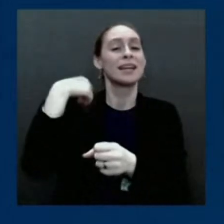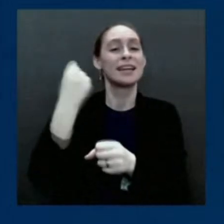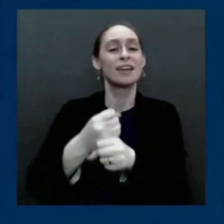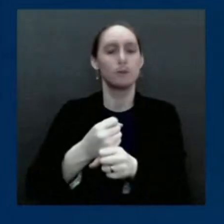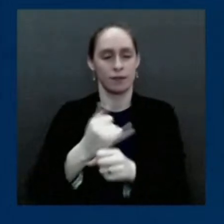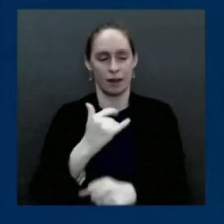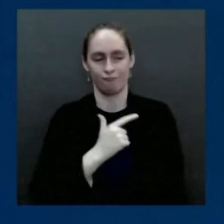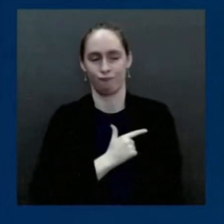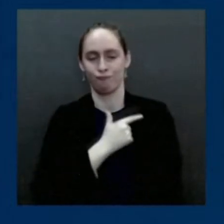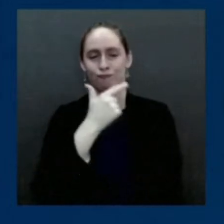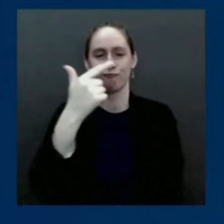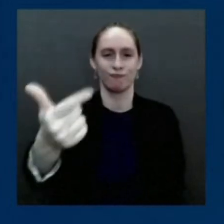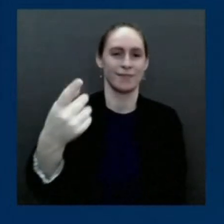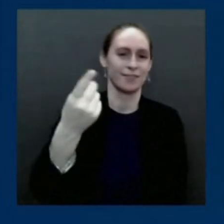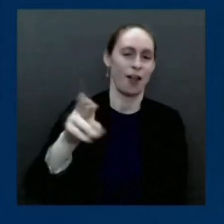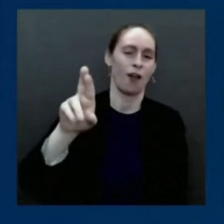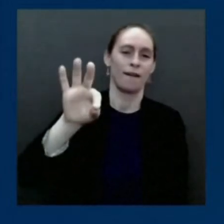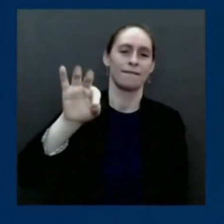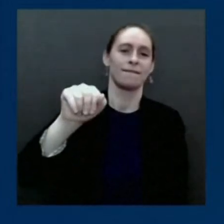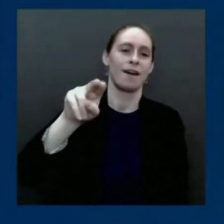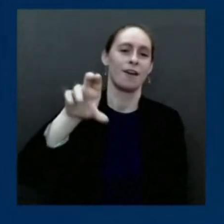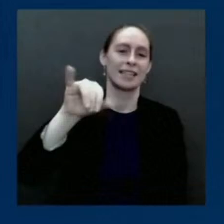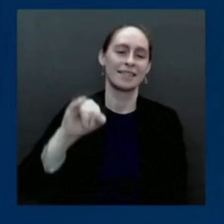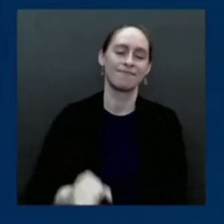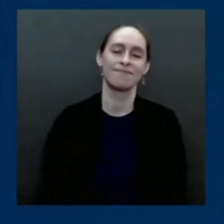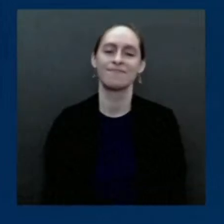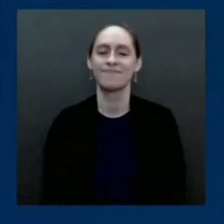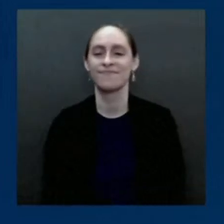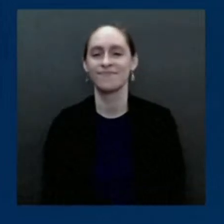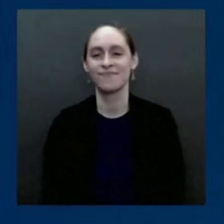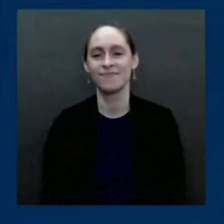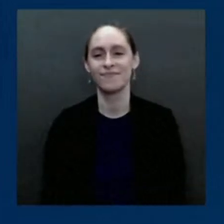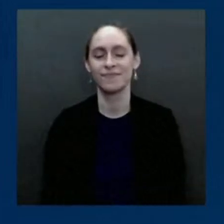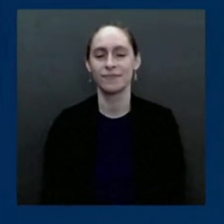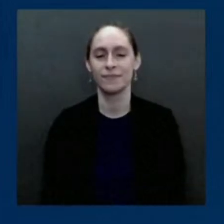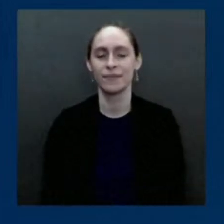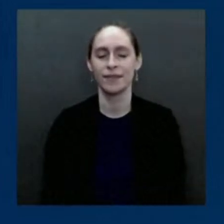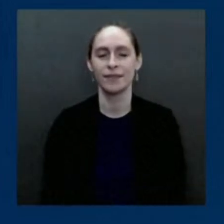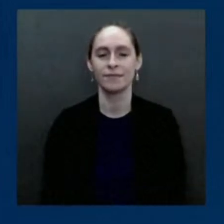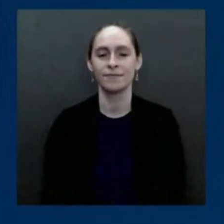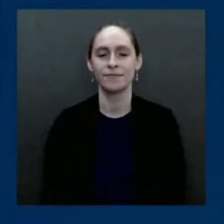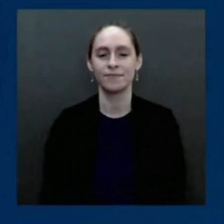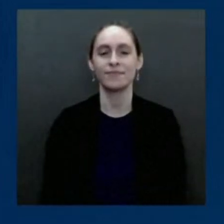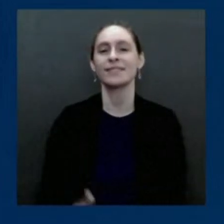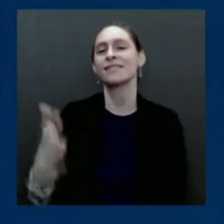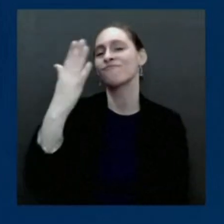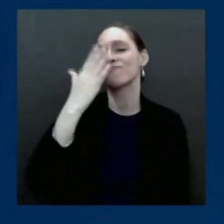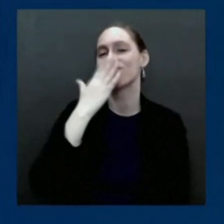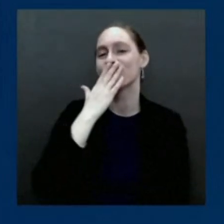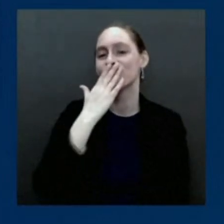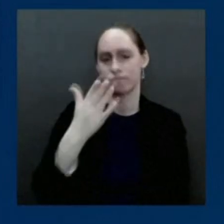DR. FAUCI. THANK YOU VERY MUCH, DR.